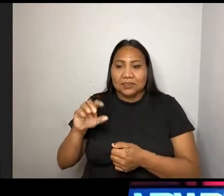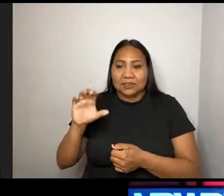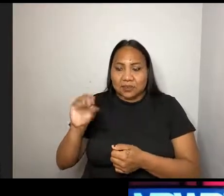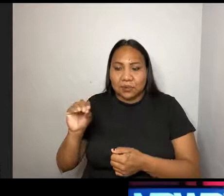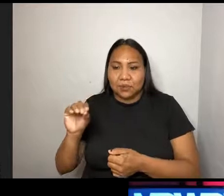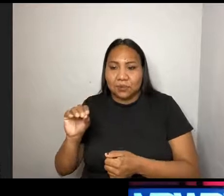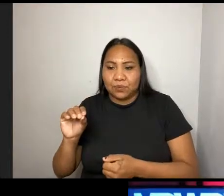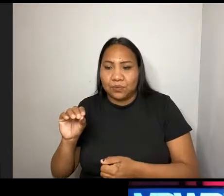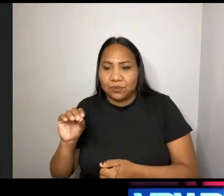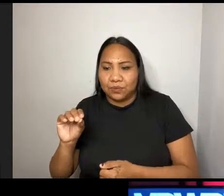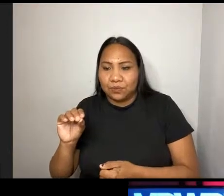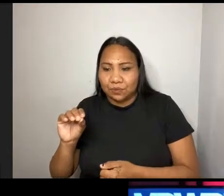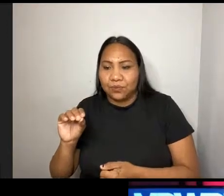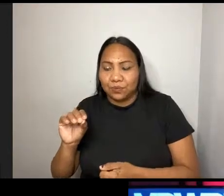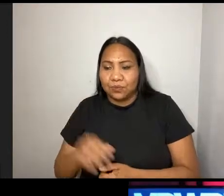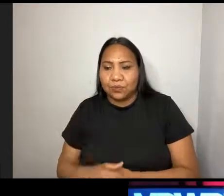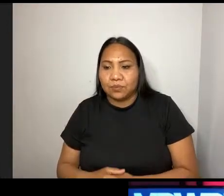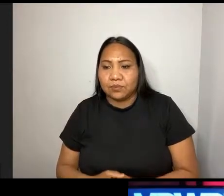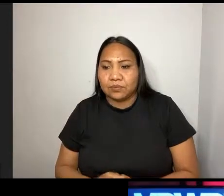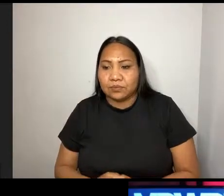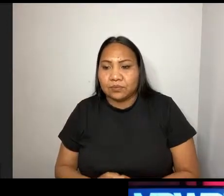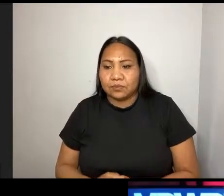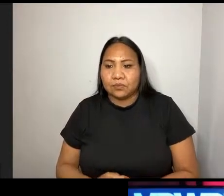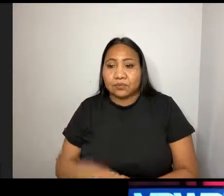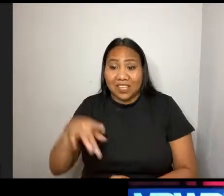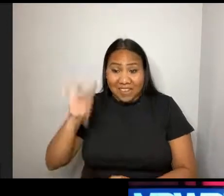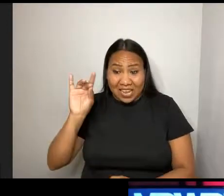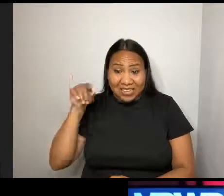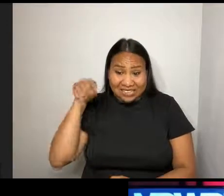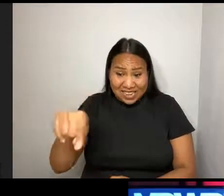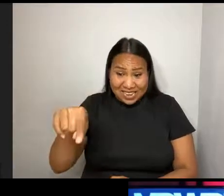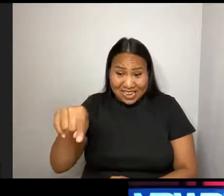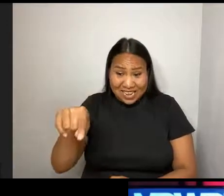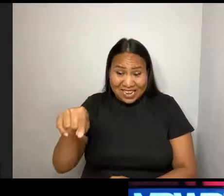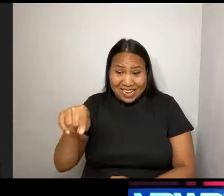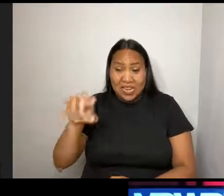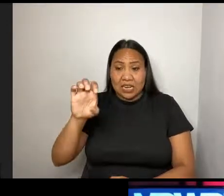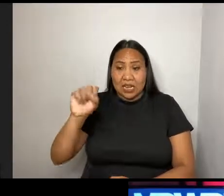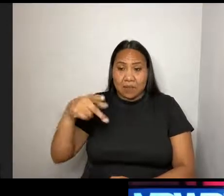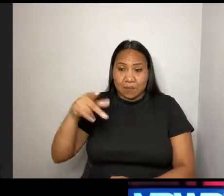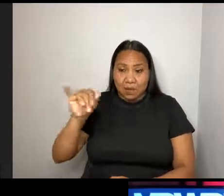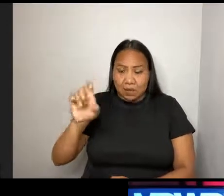this episode on your favorite podcast platform or YouTube and like it and subscribe to it and help